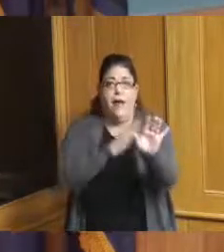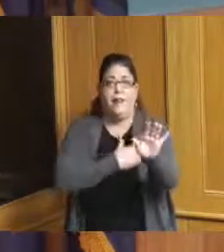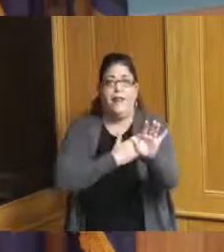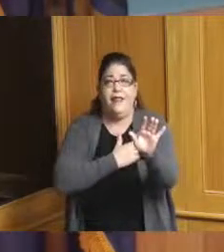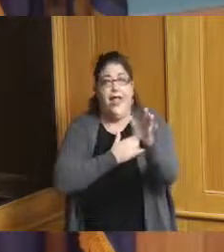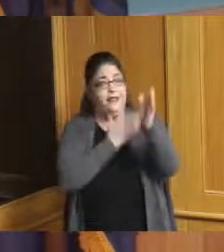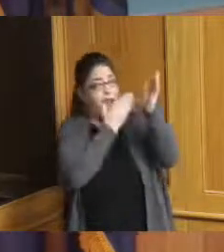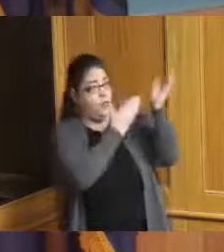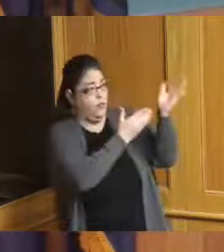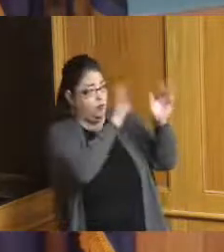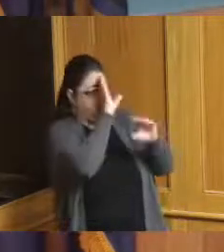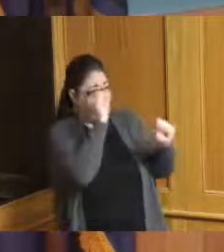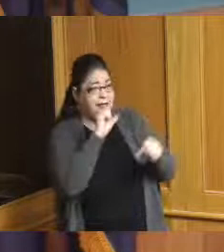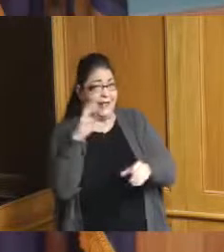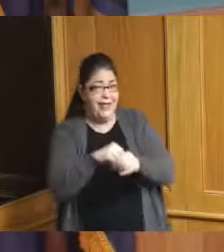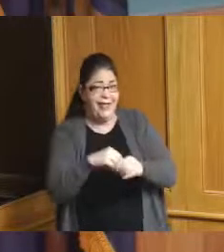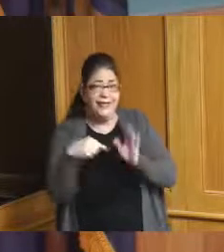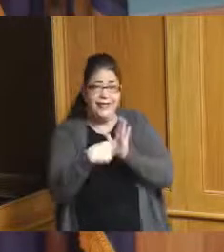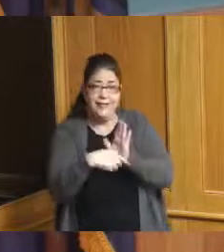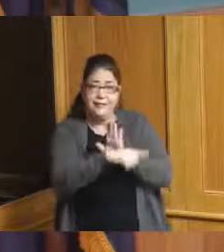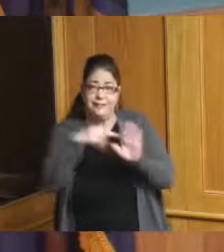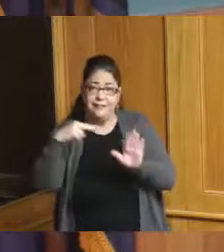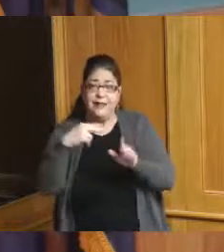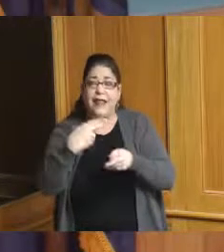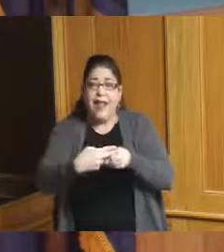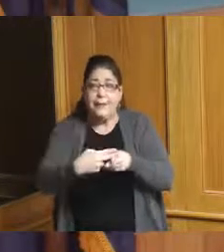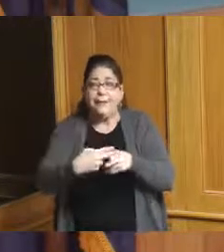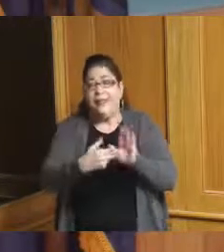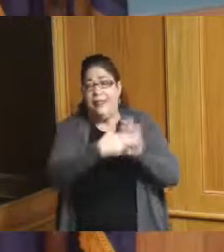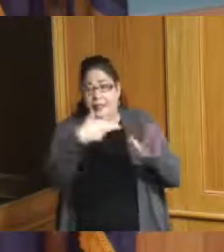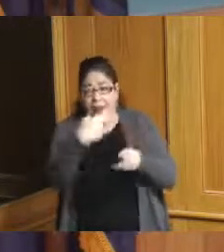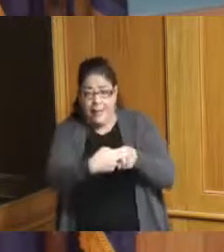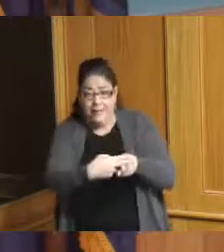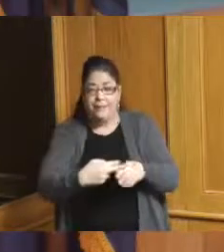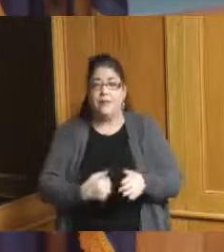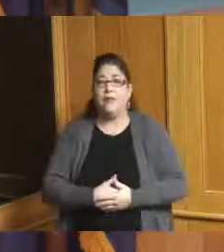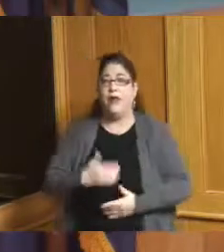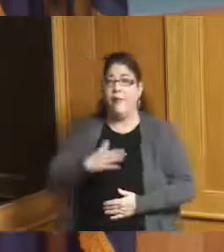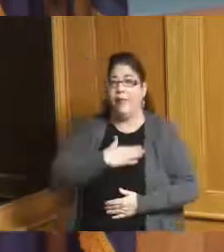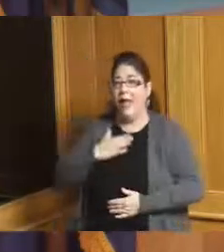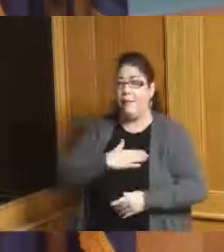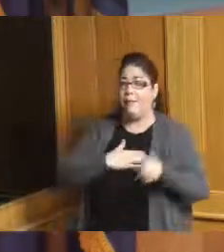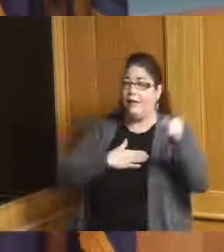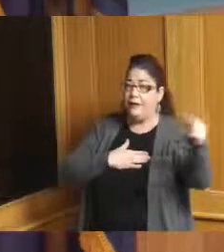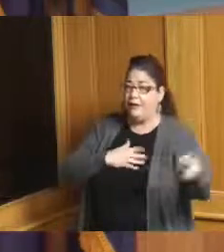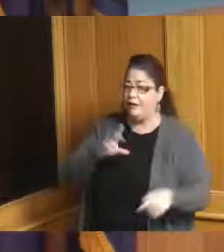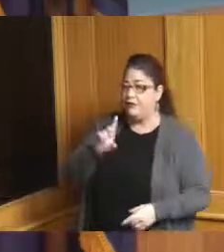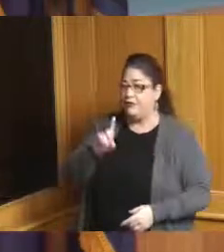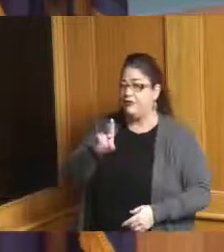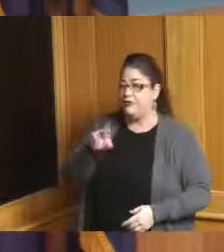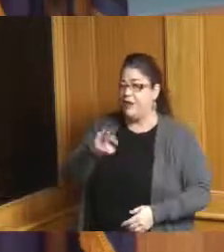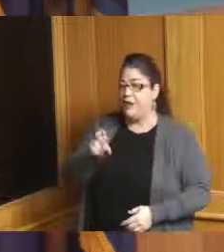in this resolution as President I'm glad that Commissioner Driehaus's name is in this resolution